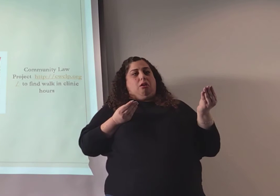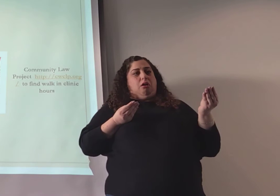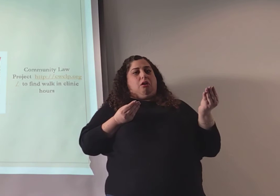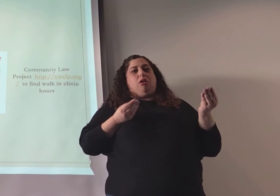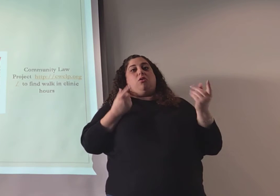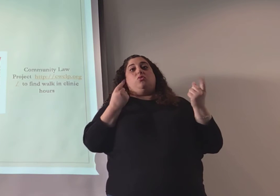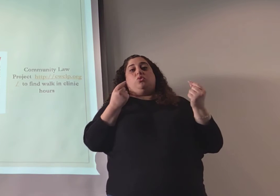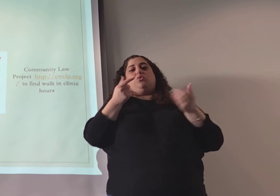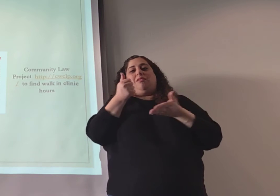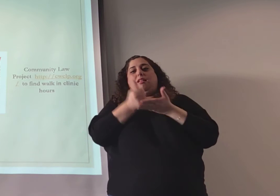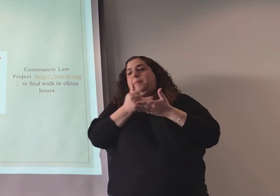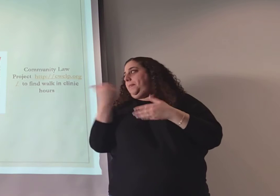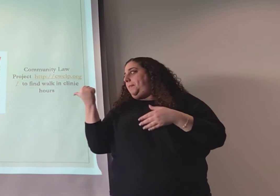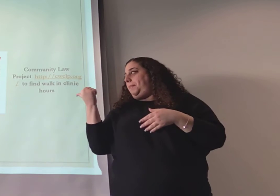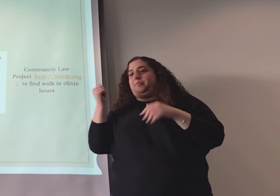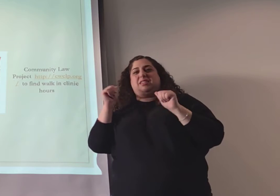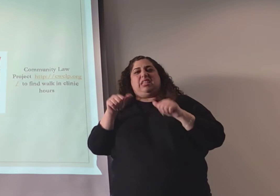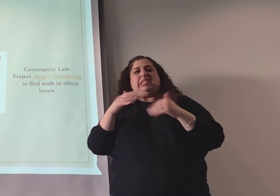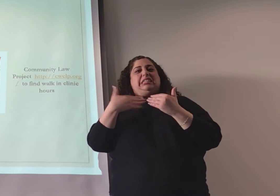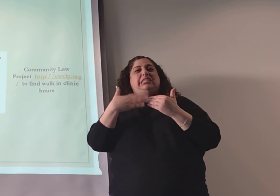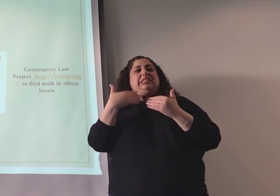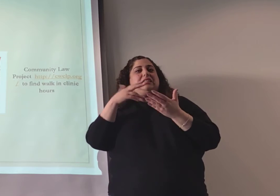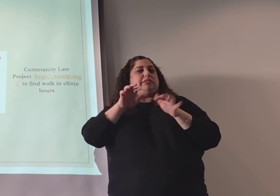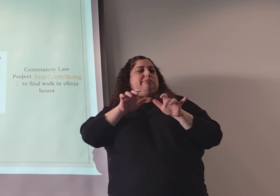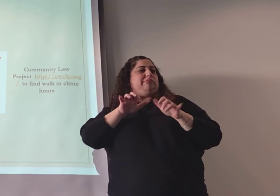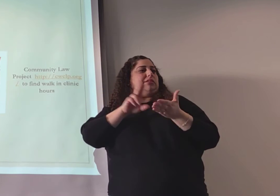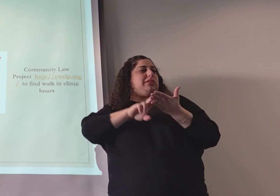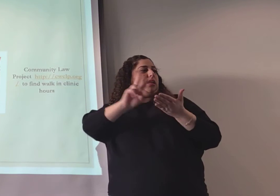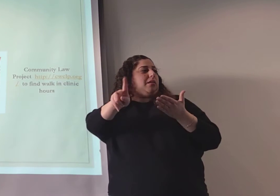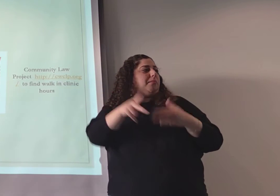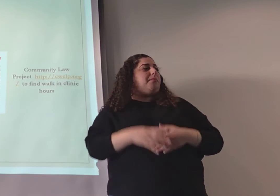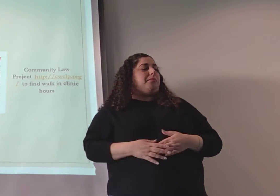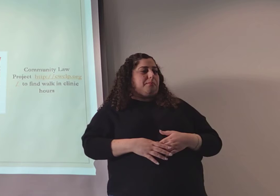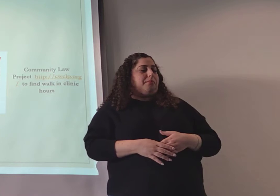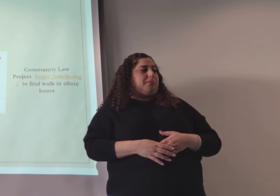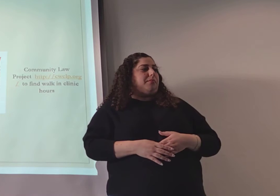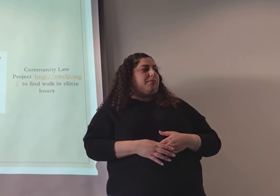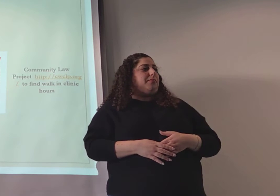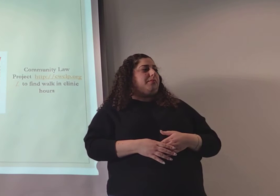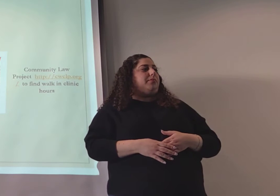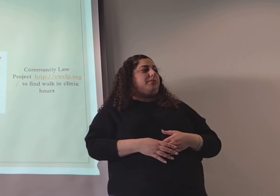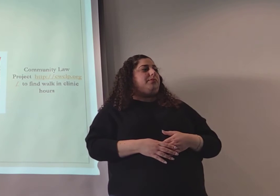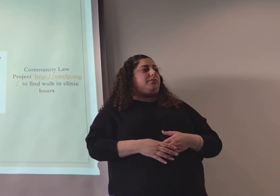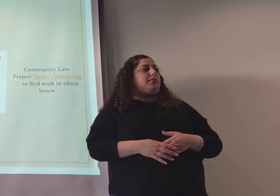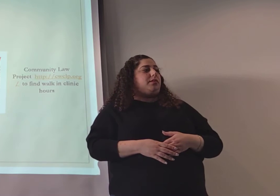number or go to this email and sign up for that clinic, because the landlords often get